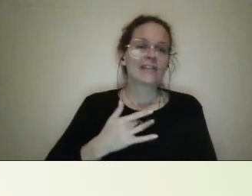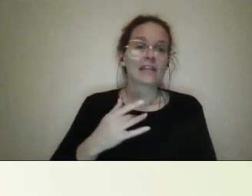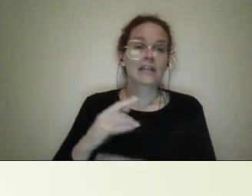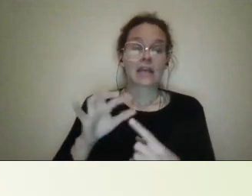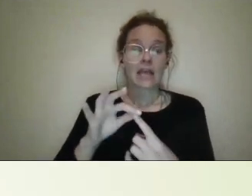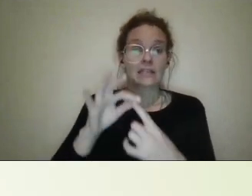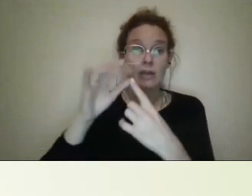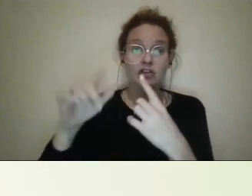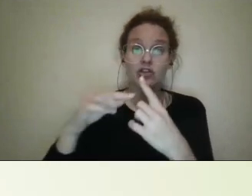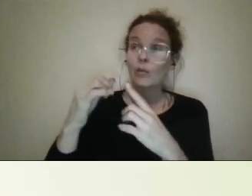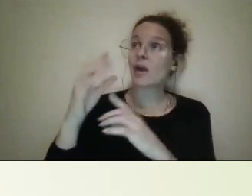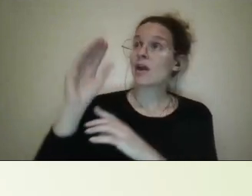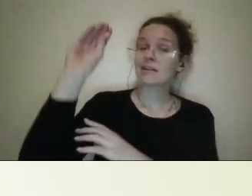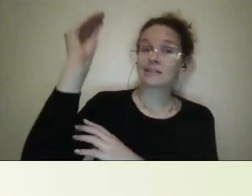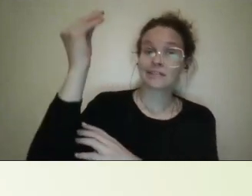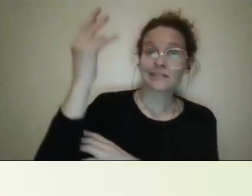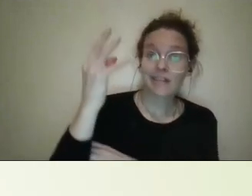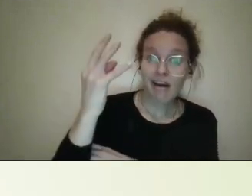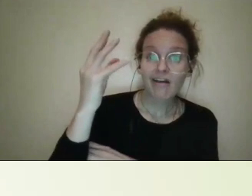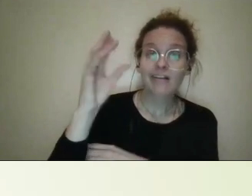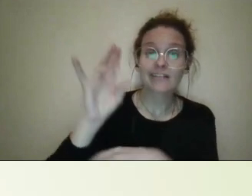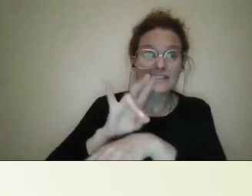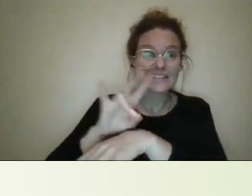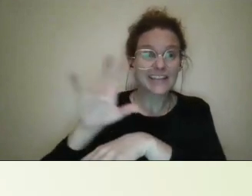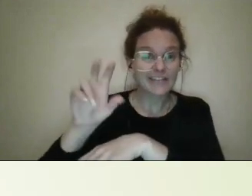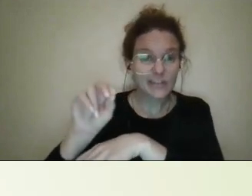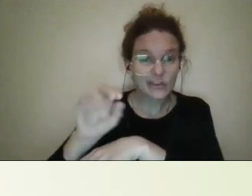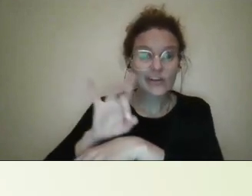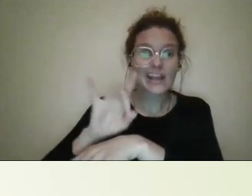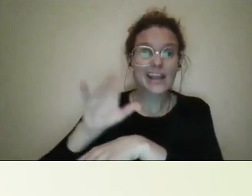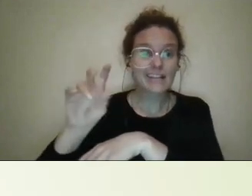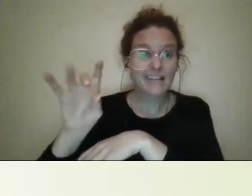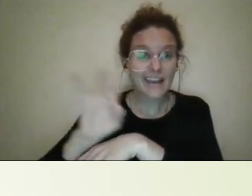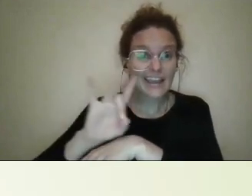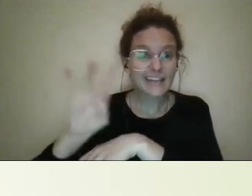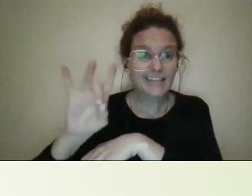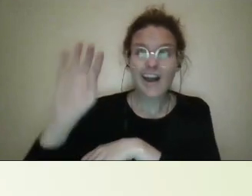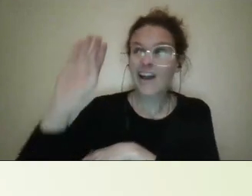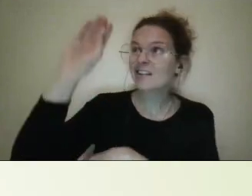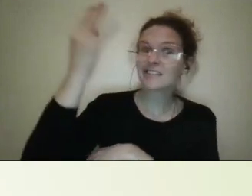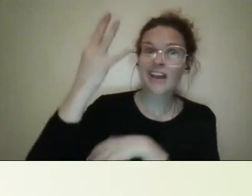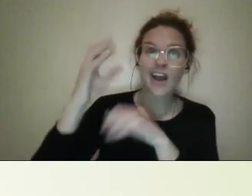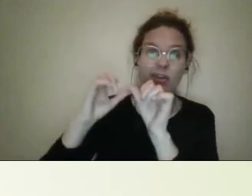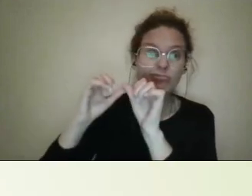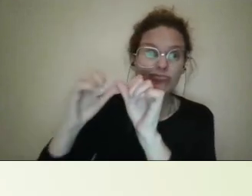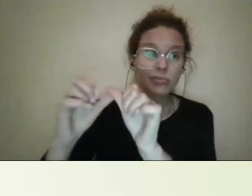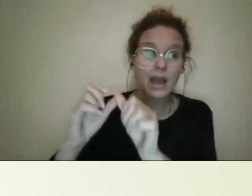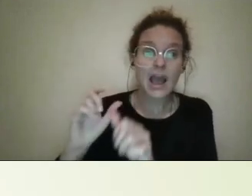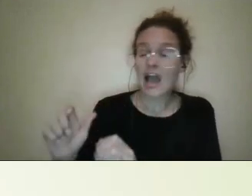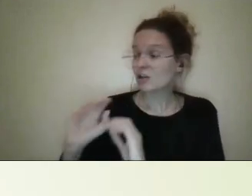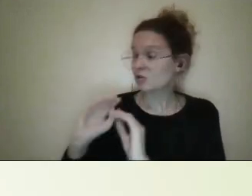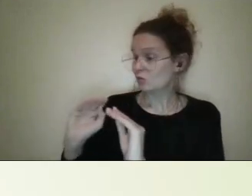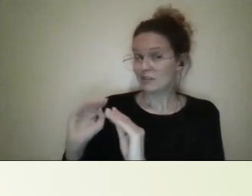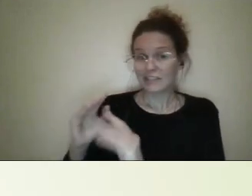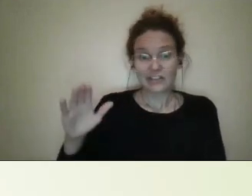at 7:30 when it was bedtime, or 8:00. So I had to teach my children instead of melting down,